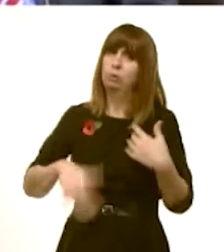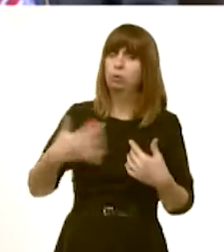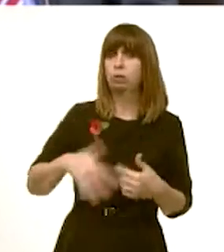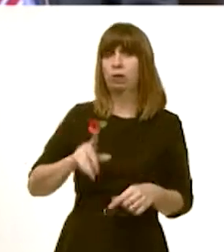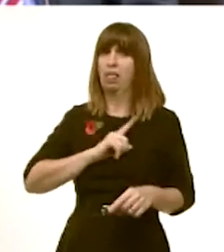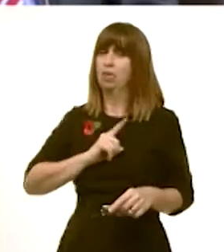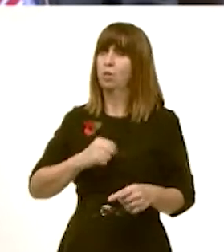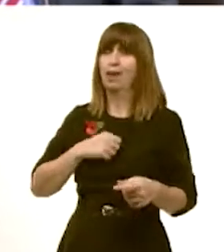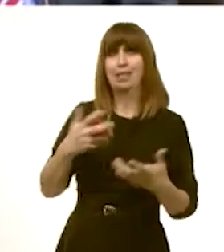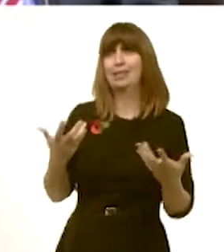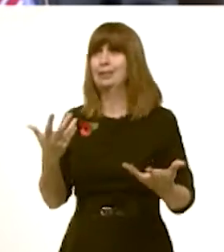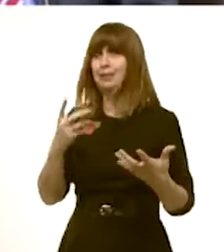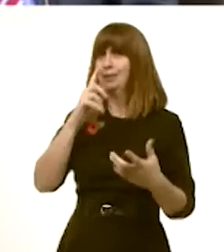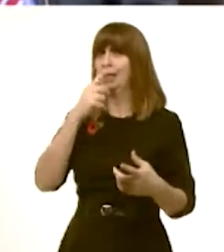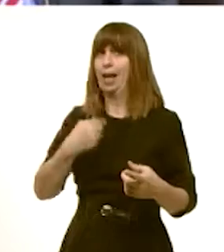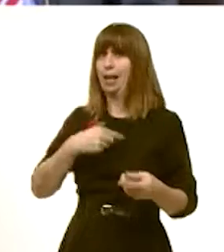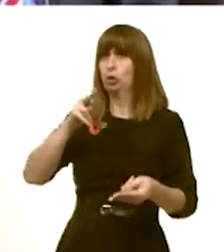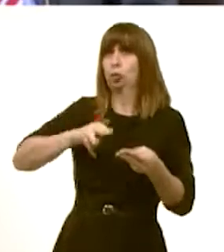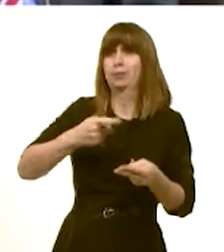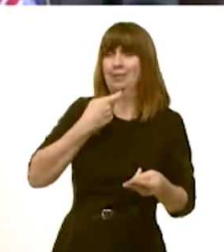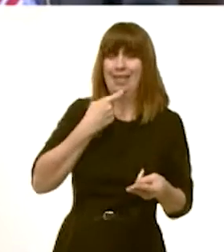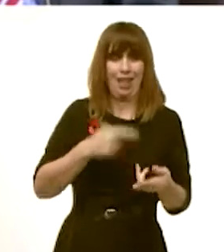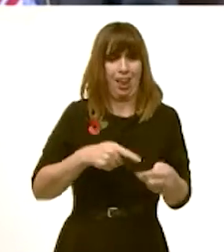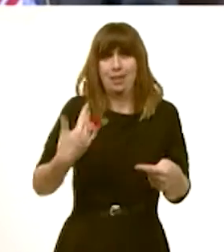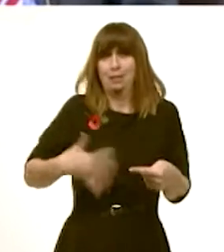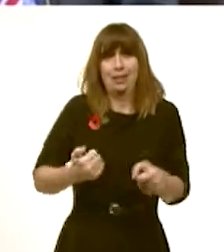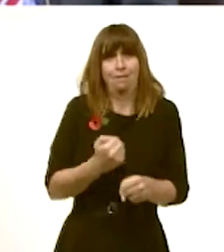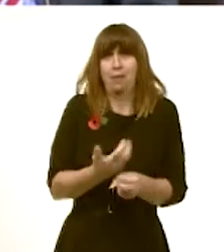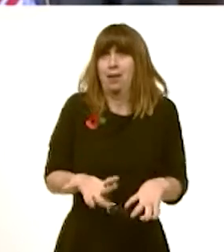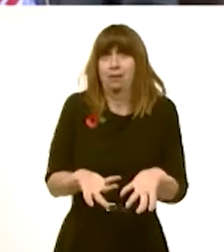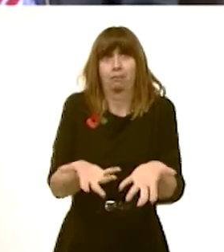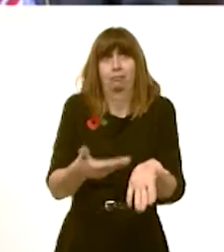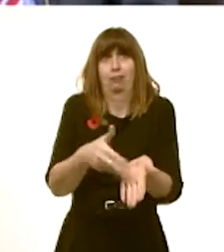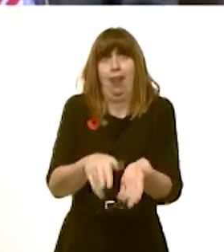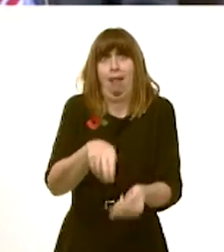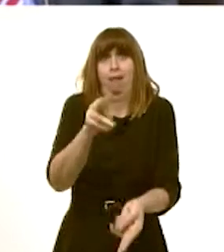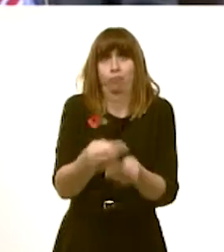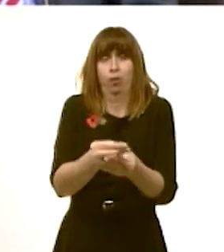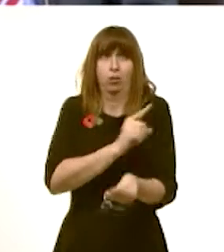It is absolutely crucial that the UK Government takes action now to help, not just the steel